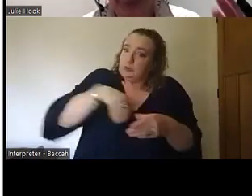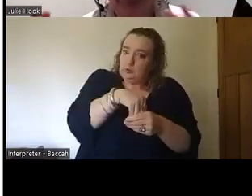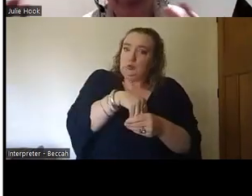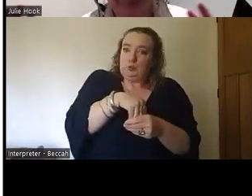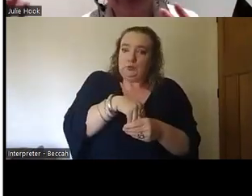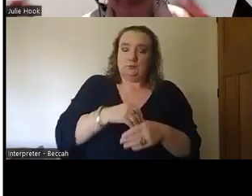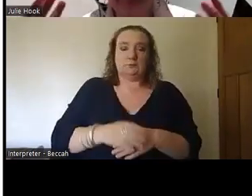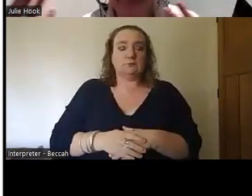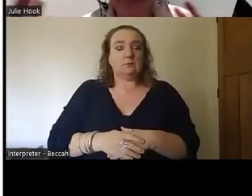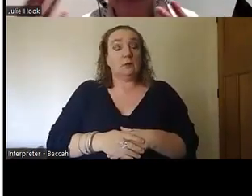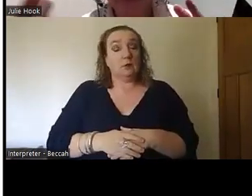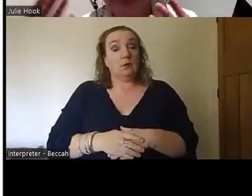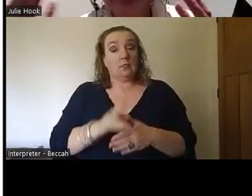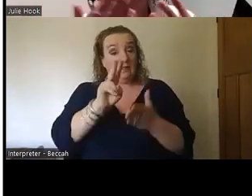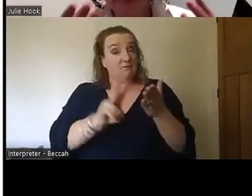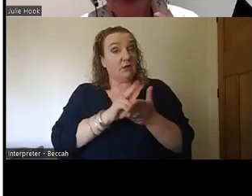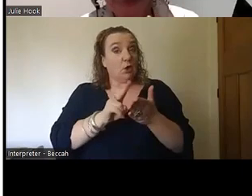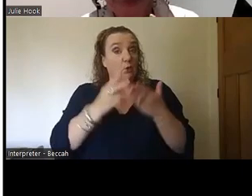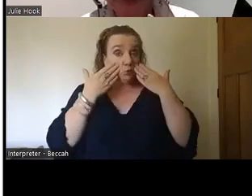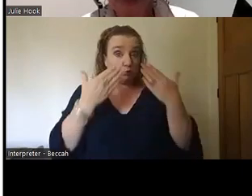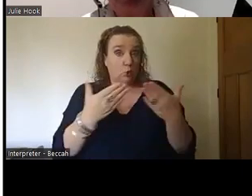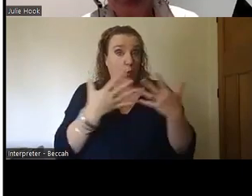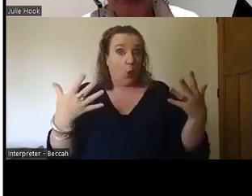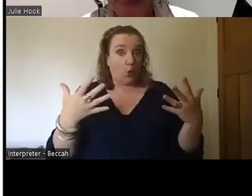a lot with our ministry colleagues as well.